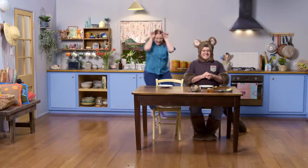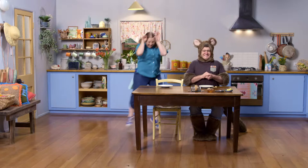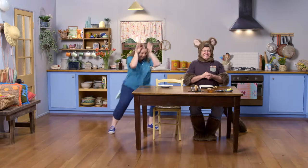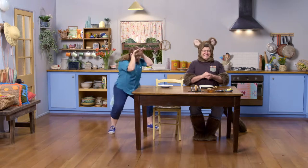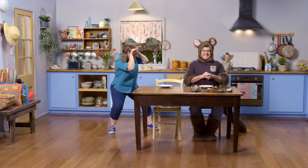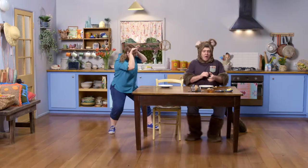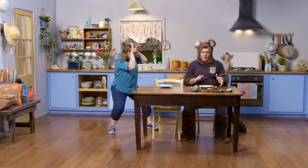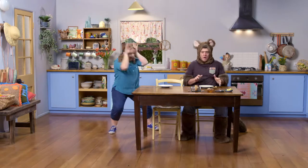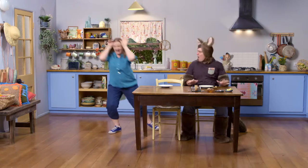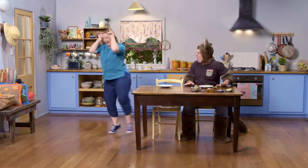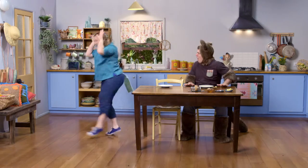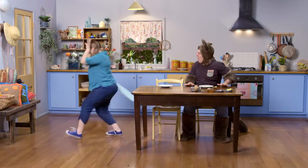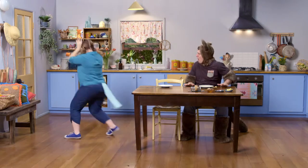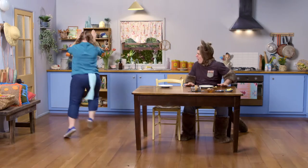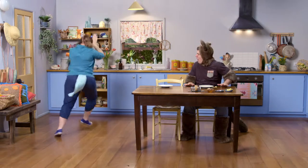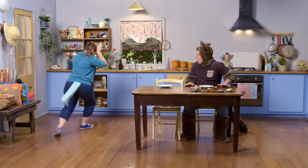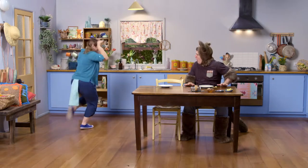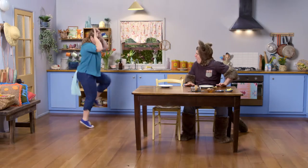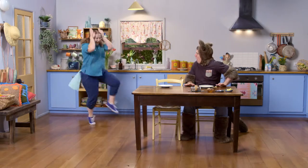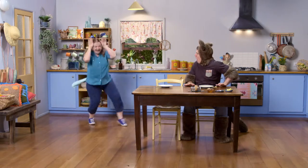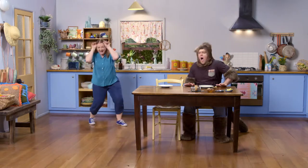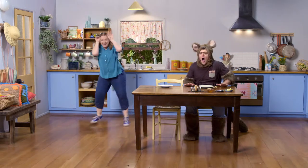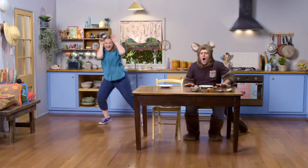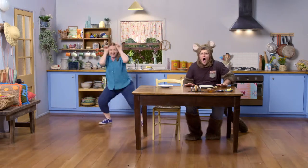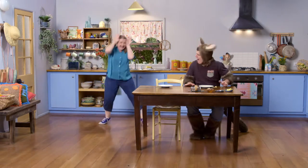Ha-ha! Huh? Ha-ha-ha!